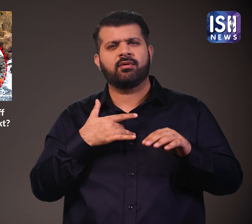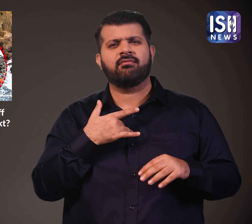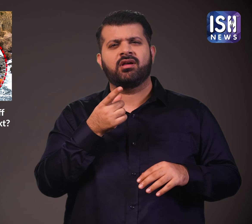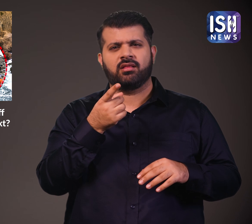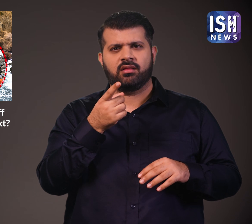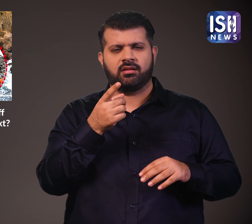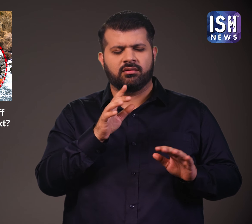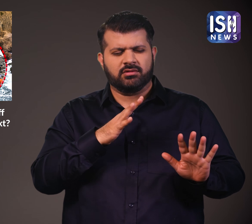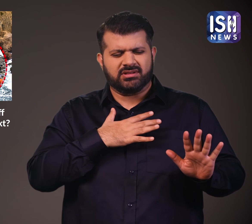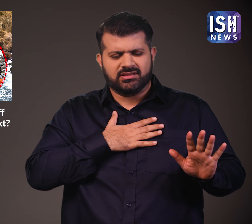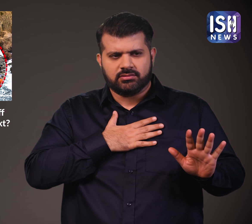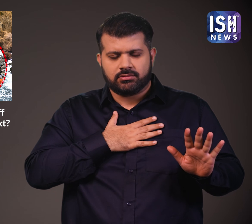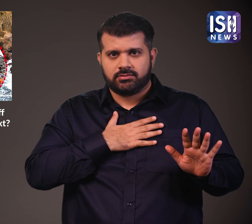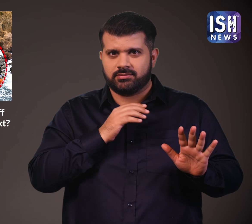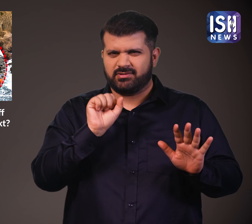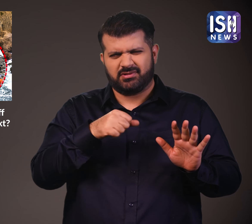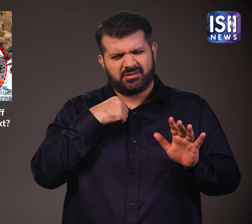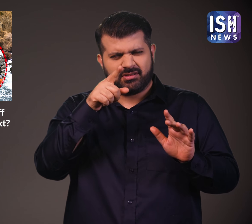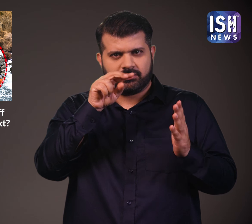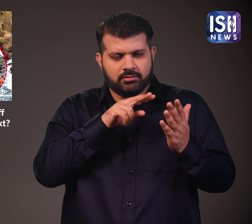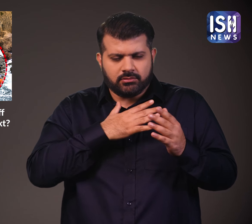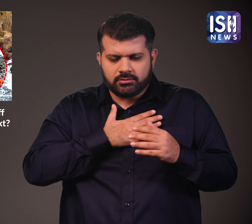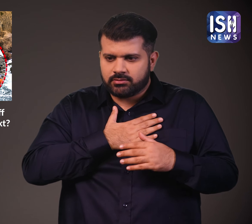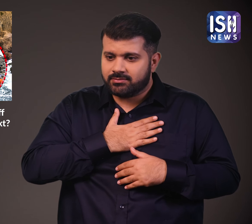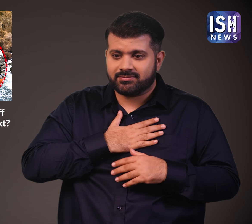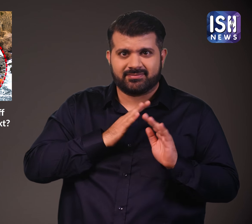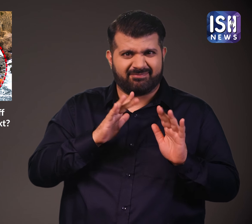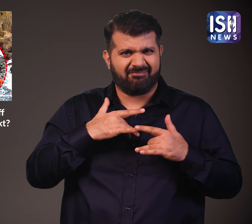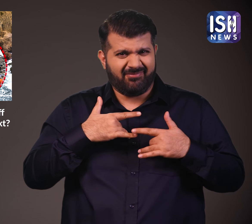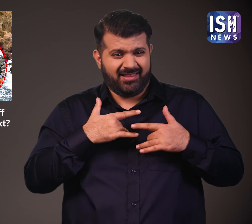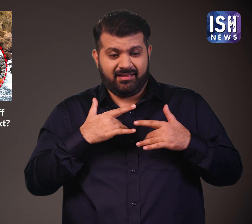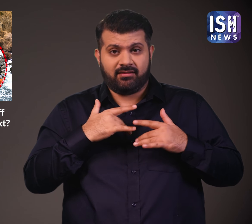How would you feel in that moment? Distraught, right?"